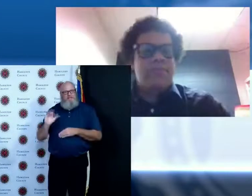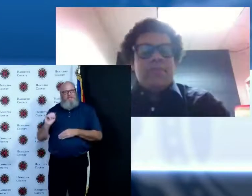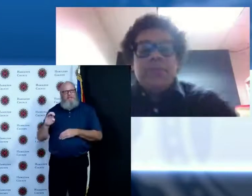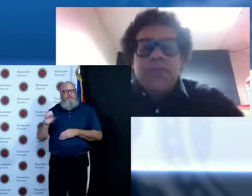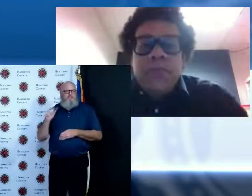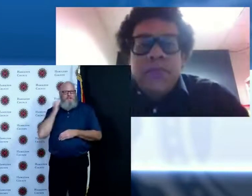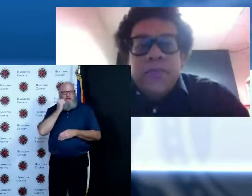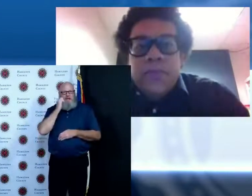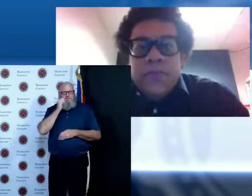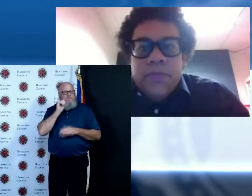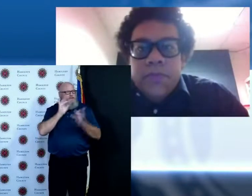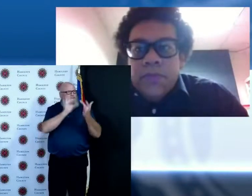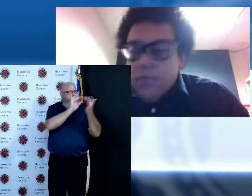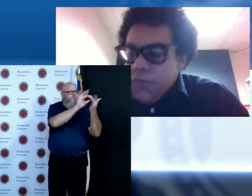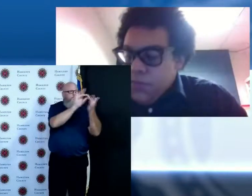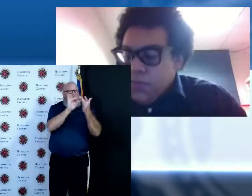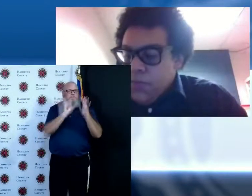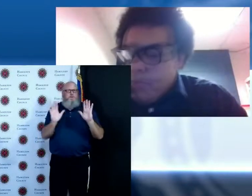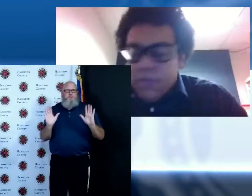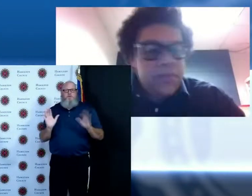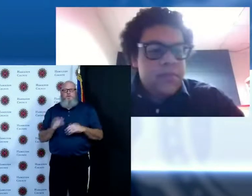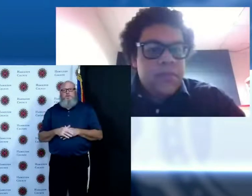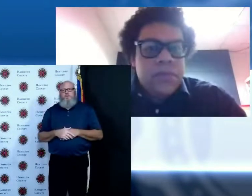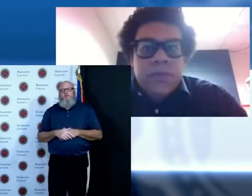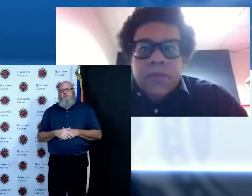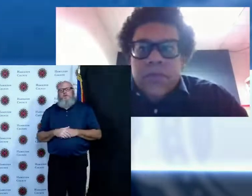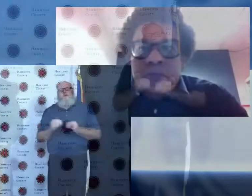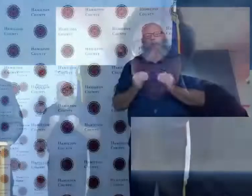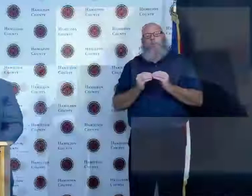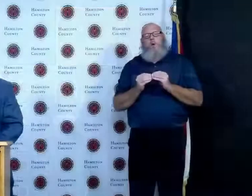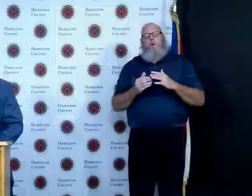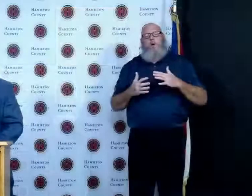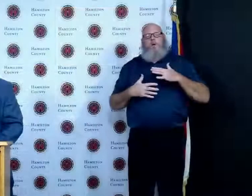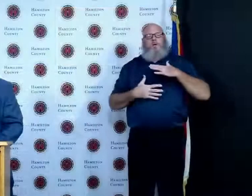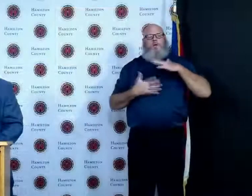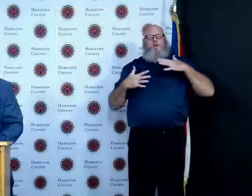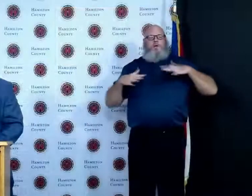next up we have Brian Hamrick with WLWT Channel 5 and he has questions for both Commissioners